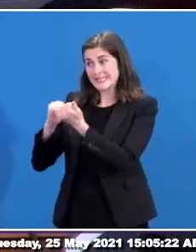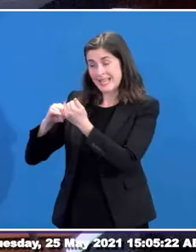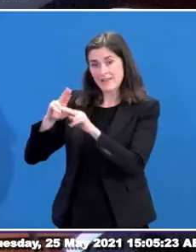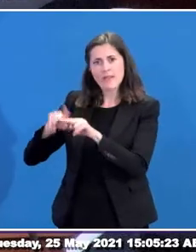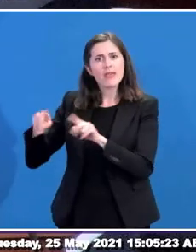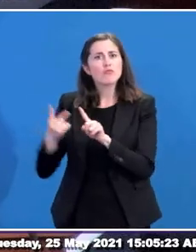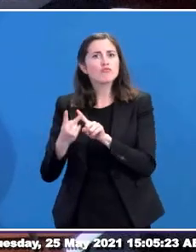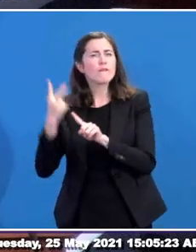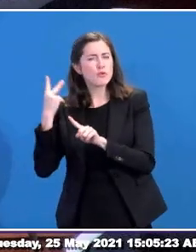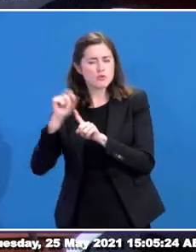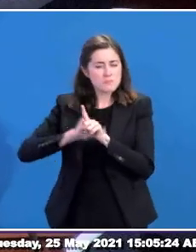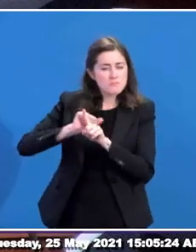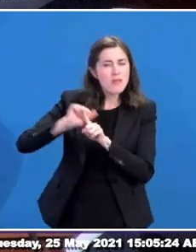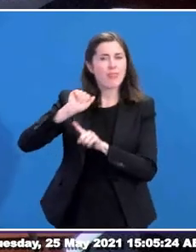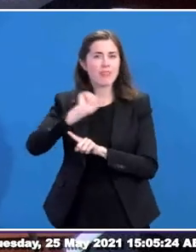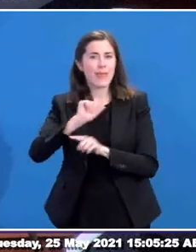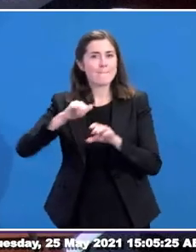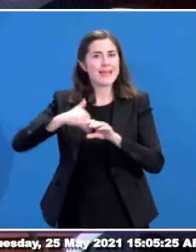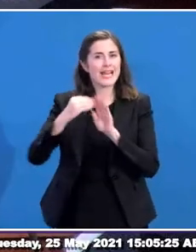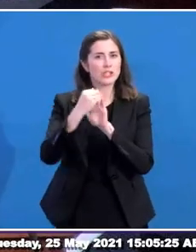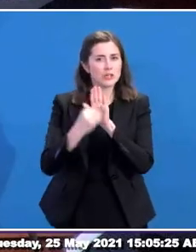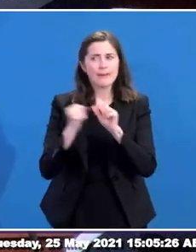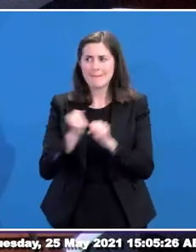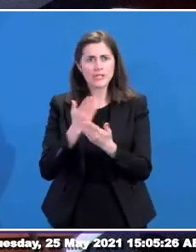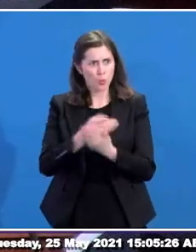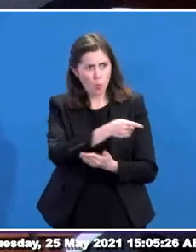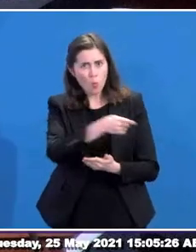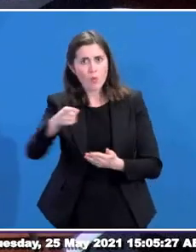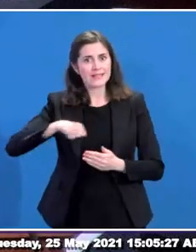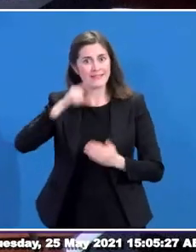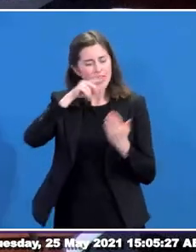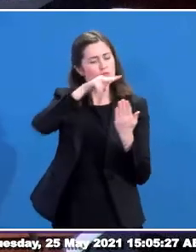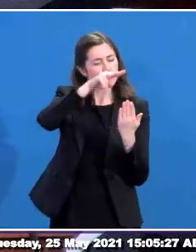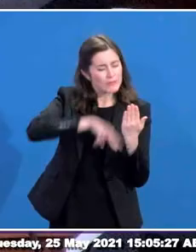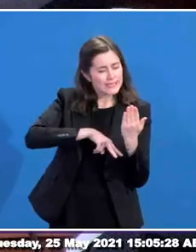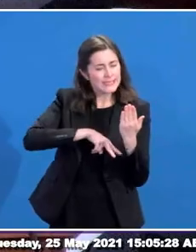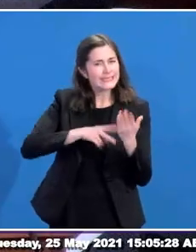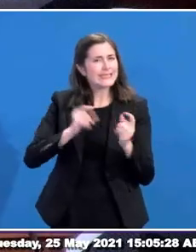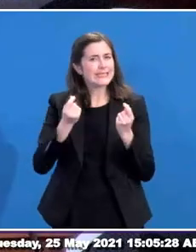it is robust and easily understandable for staff to read and comprehend.